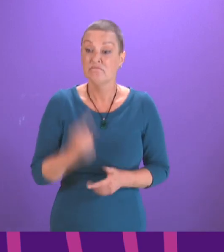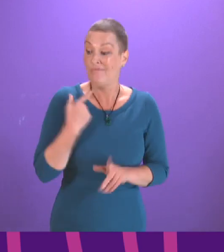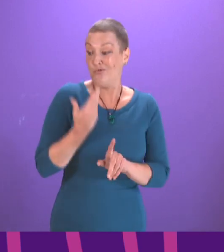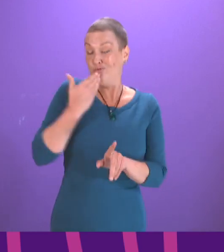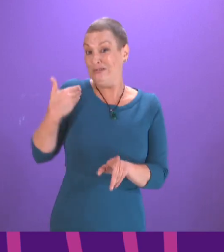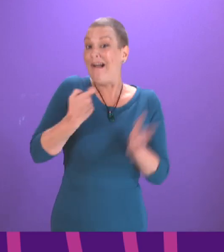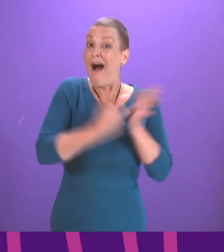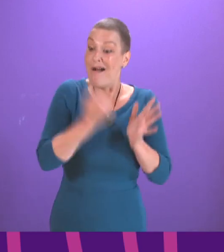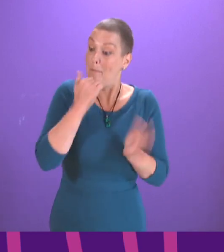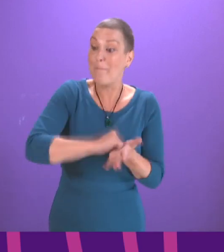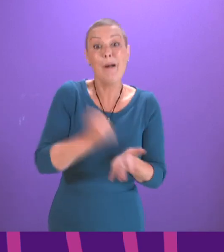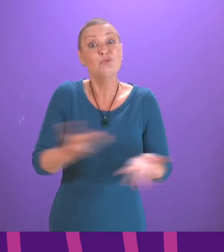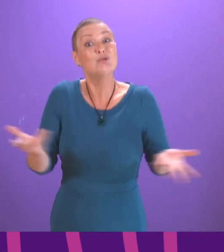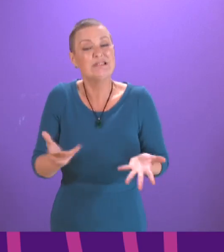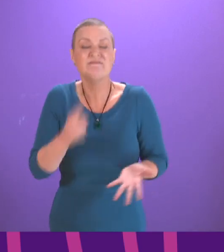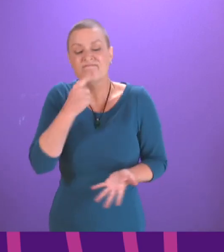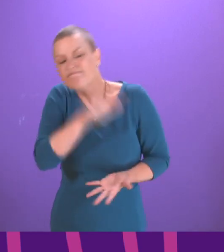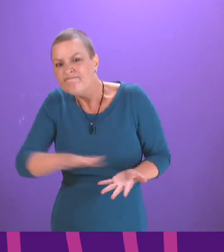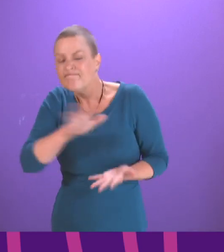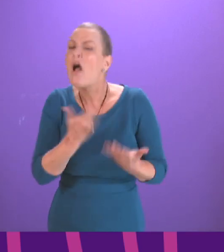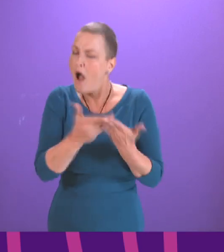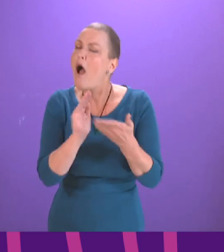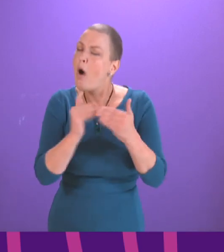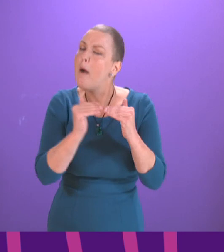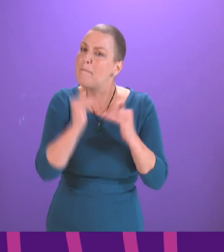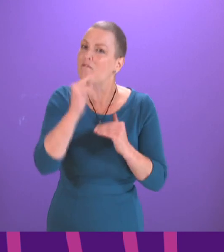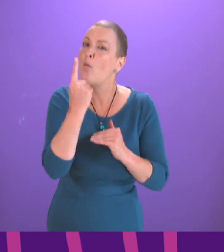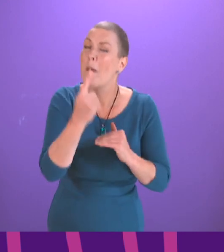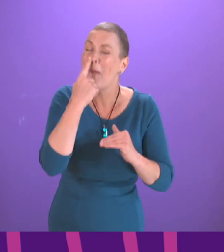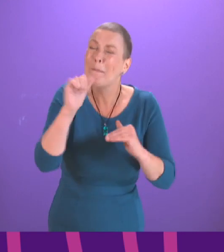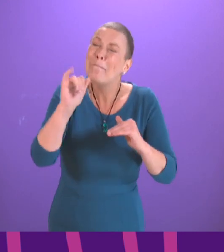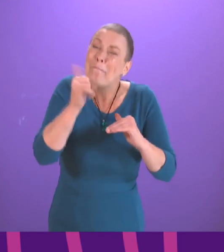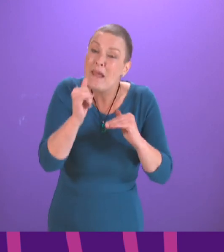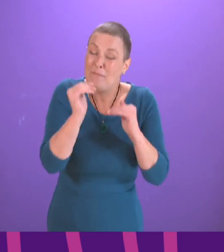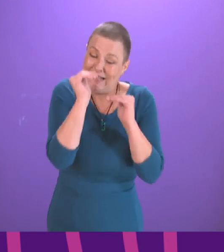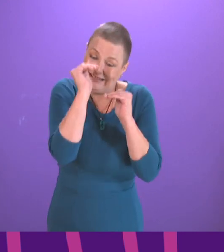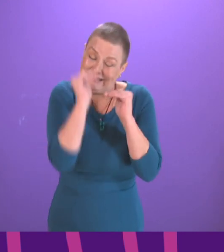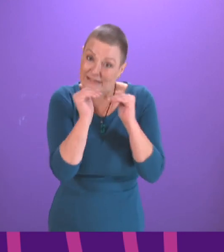R number, which was published today, suggests that it is still above one but may have fallen slightly to 1.3.